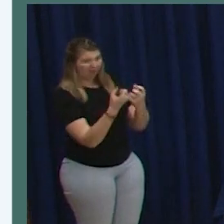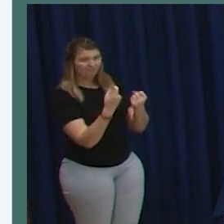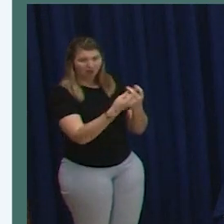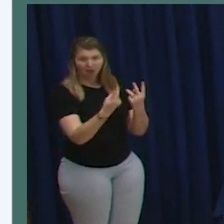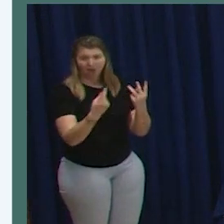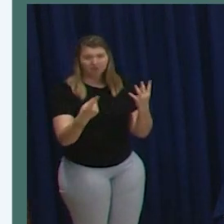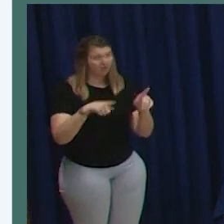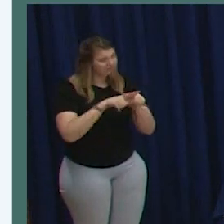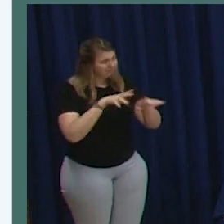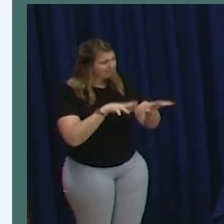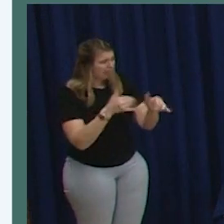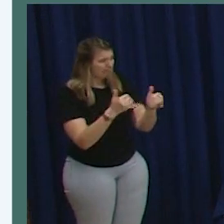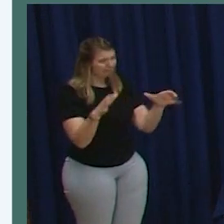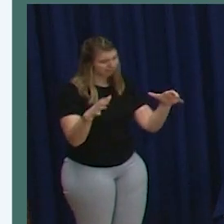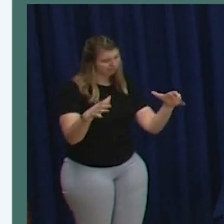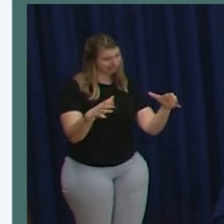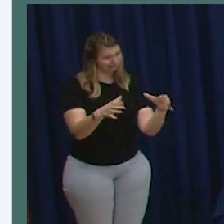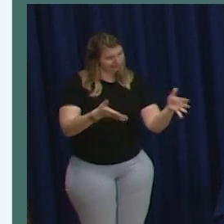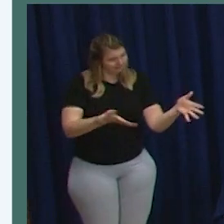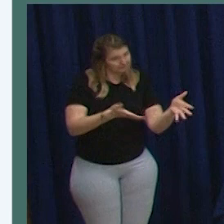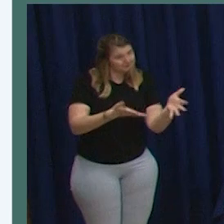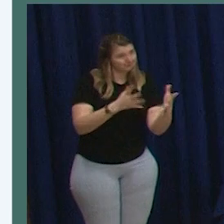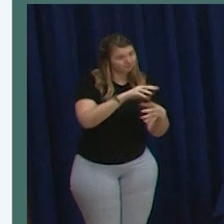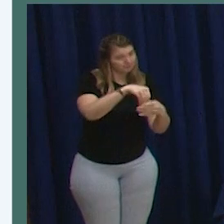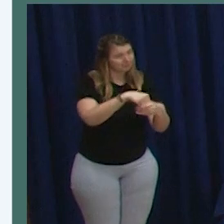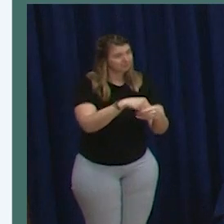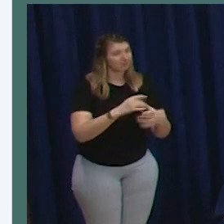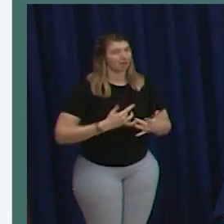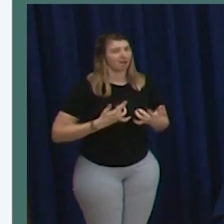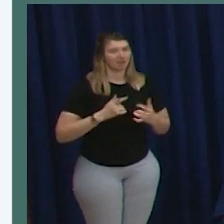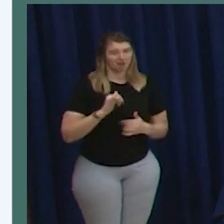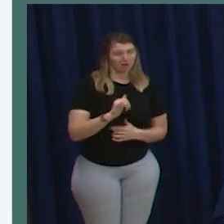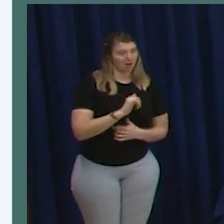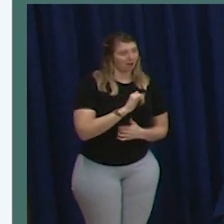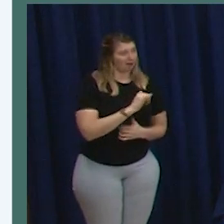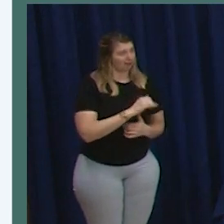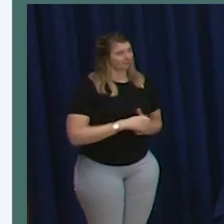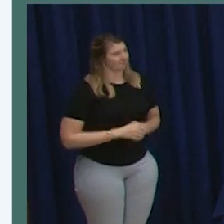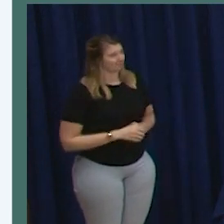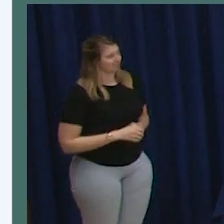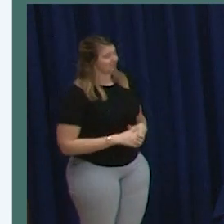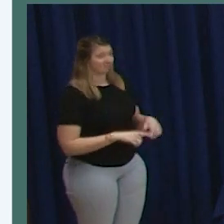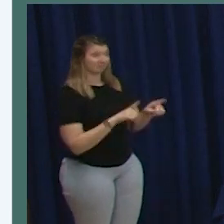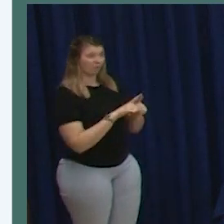maybe hang out with some of these people. Talking therapy, the mental health problems okay, as I